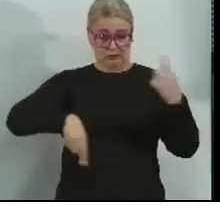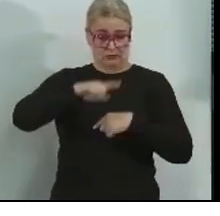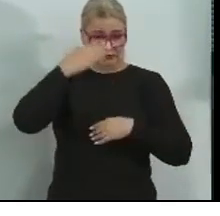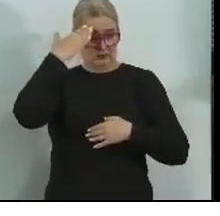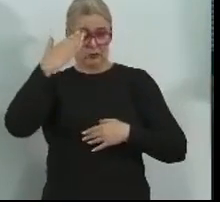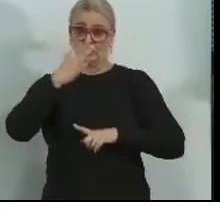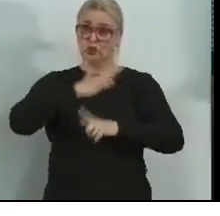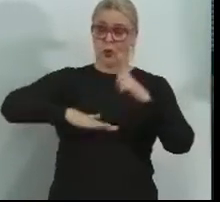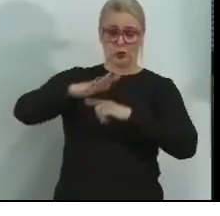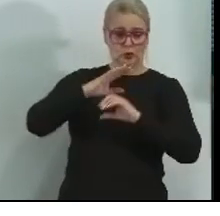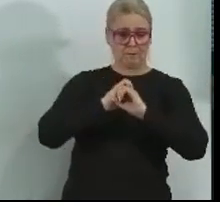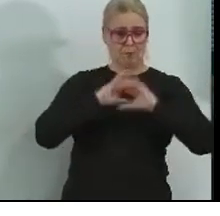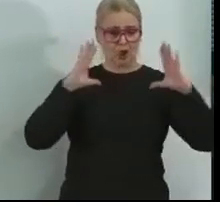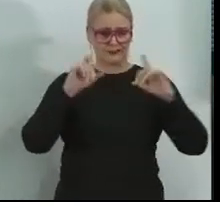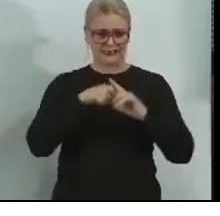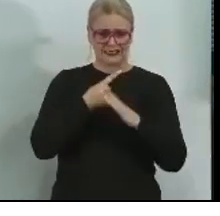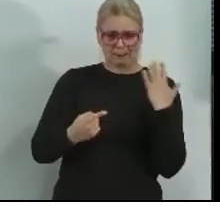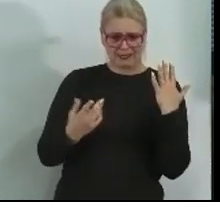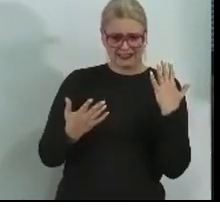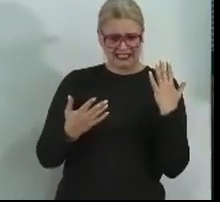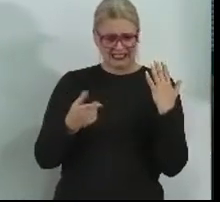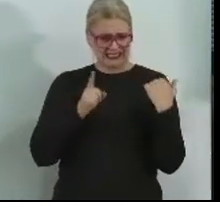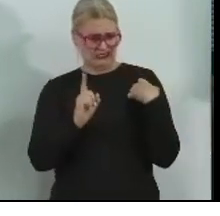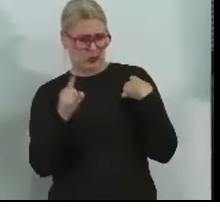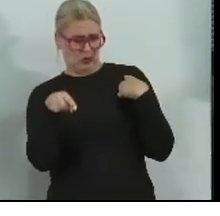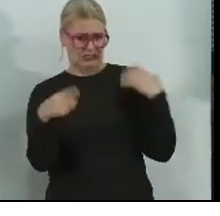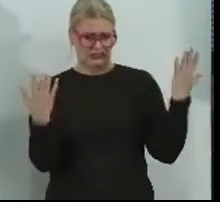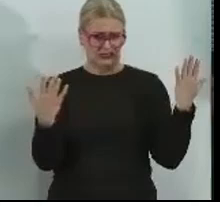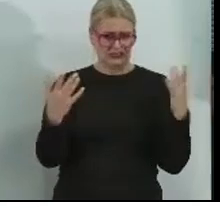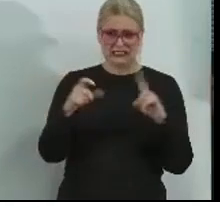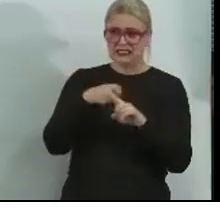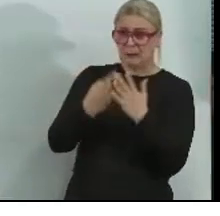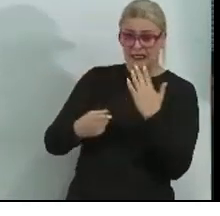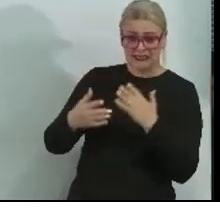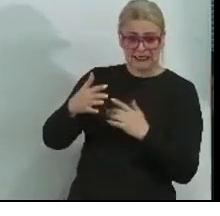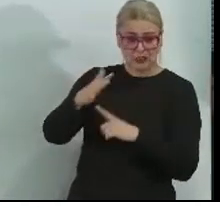in the in, in any room around disability. And so if you go to the general population,